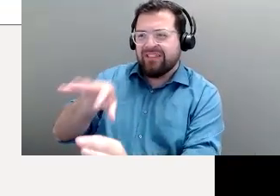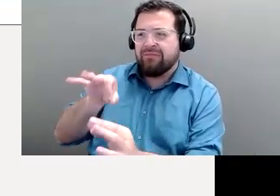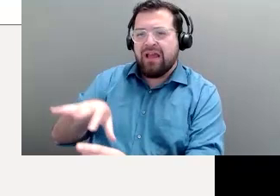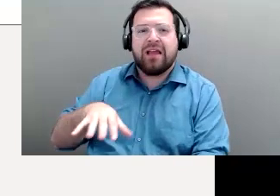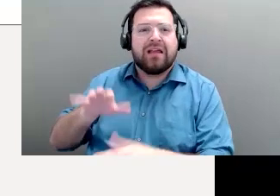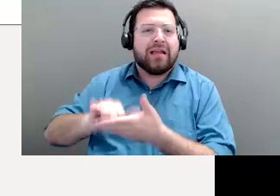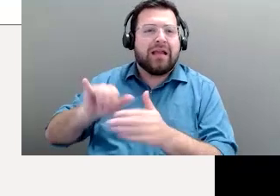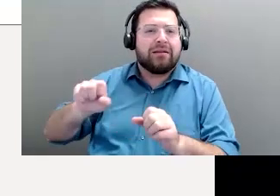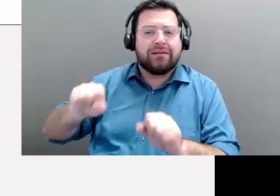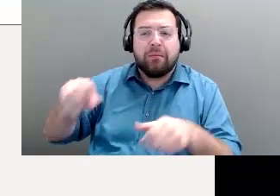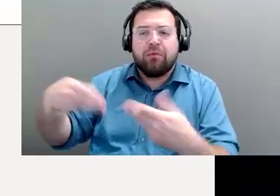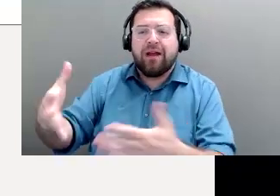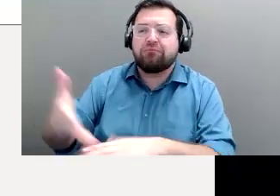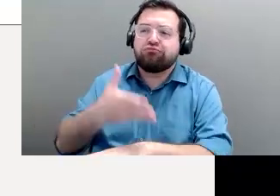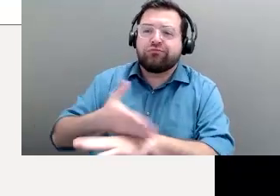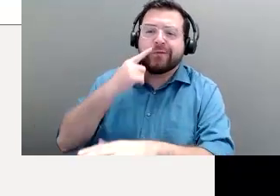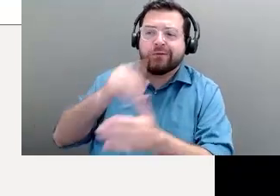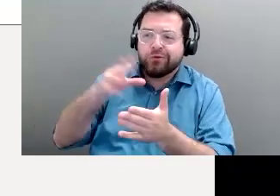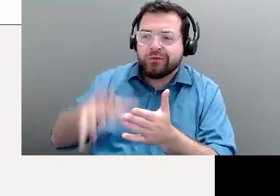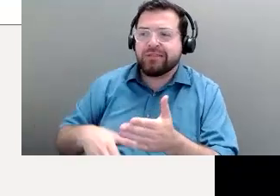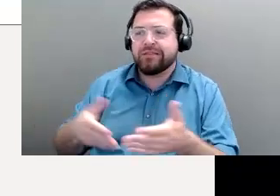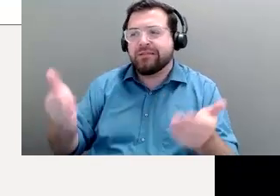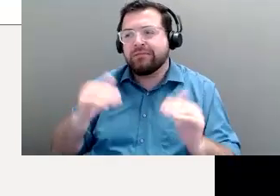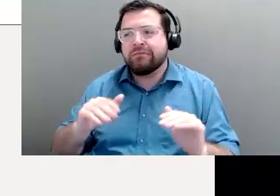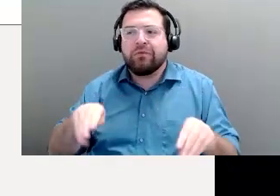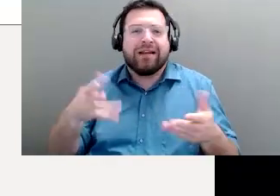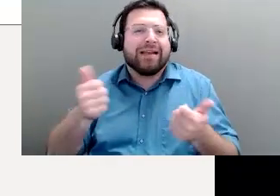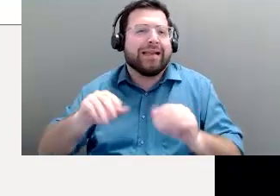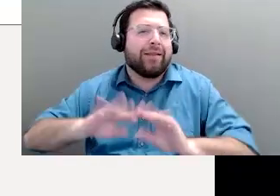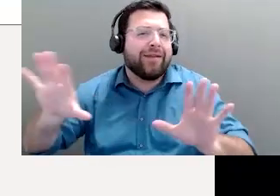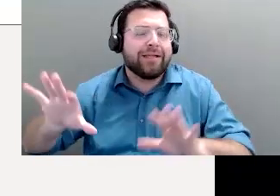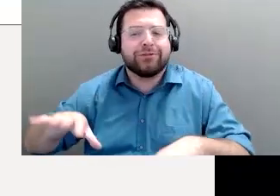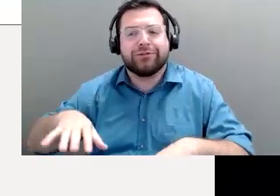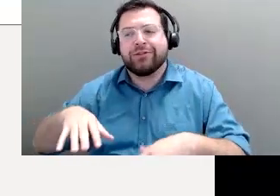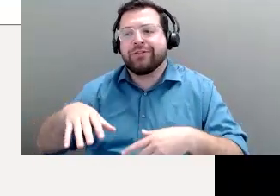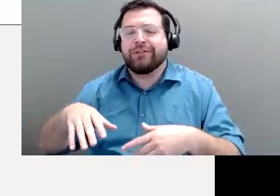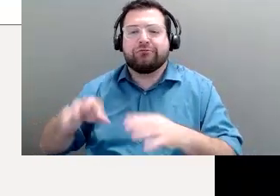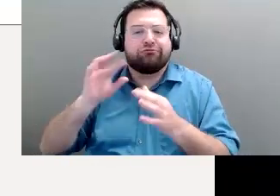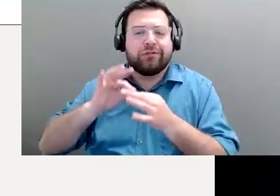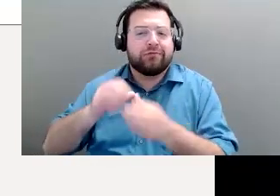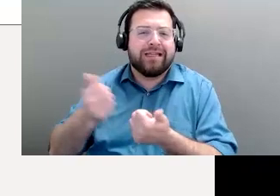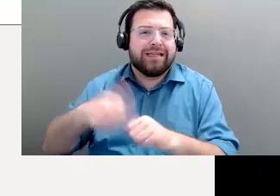offering clarification on topics or any course material, asking students